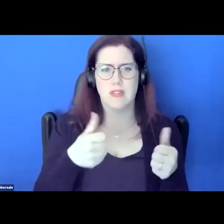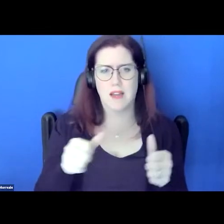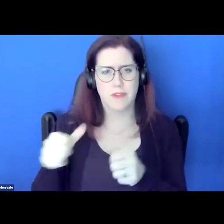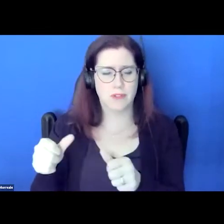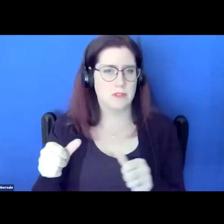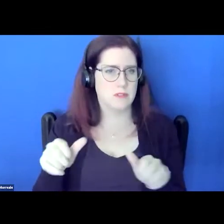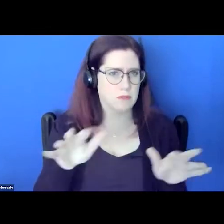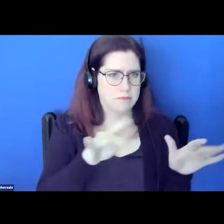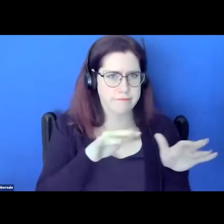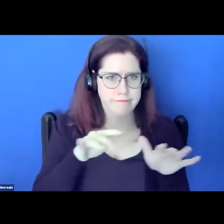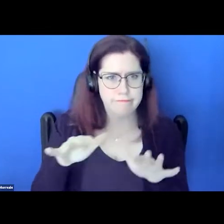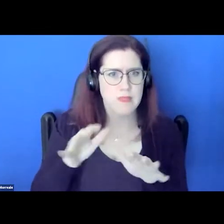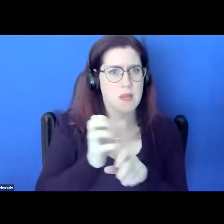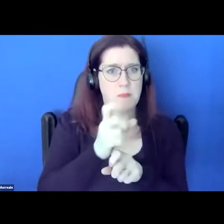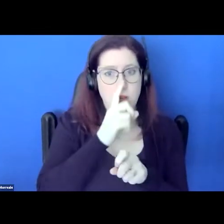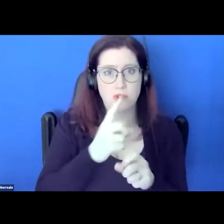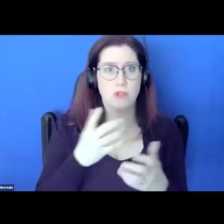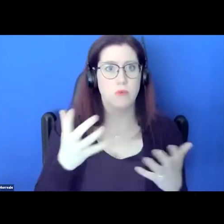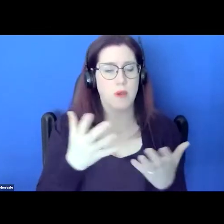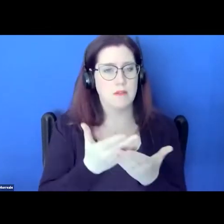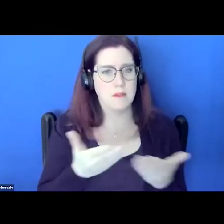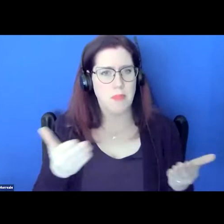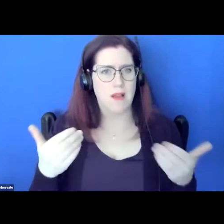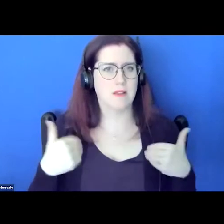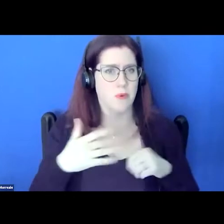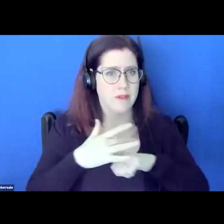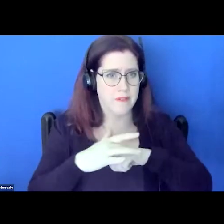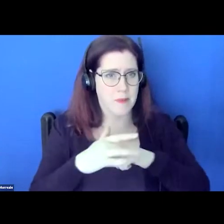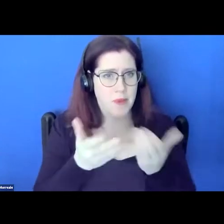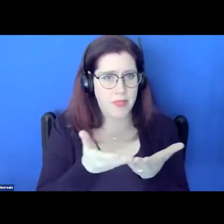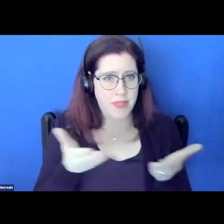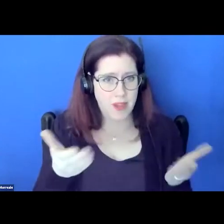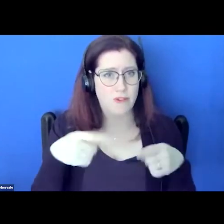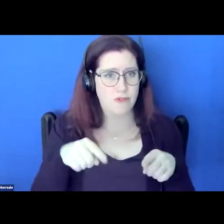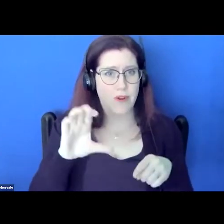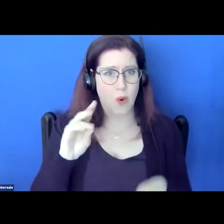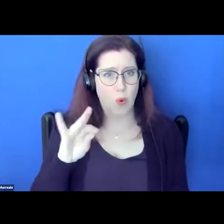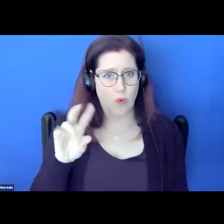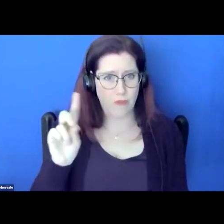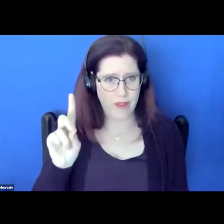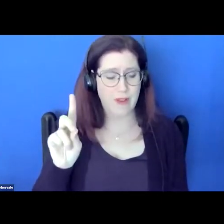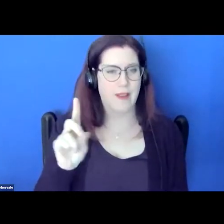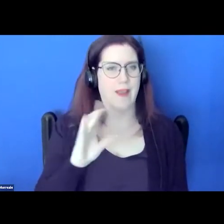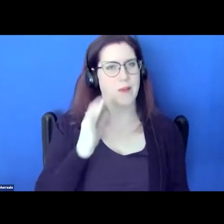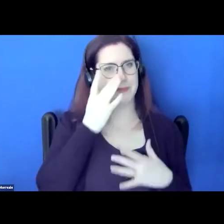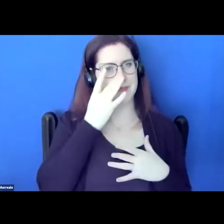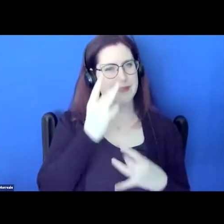that the supplies were there. And it was interesting to see the relationship with people